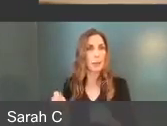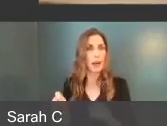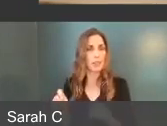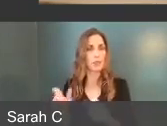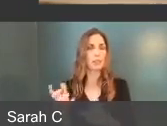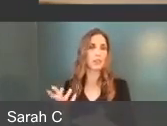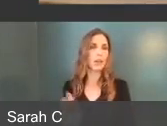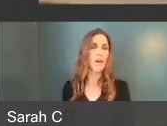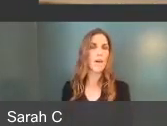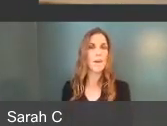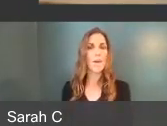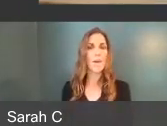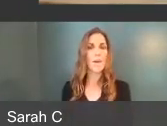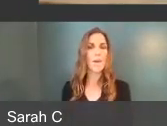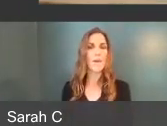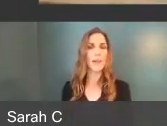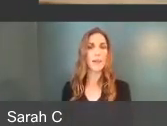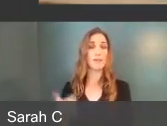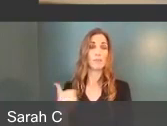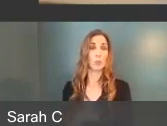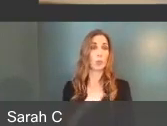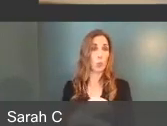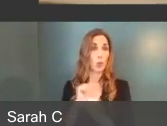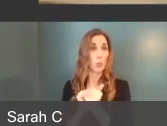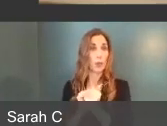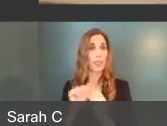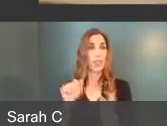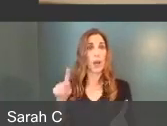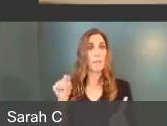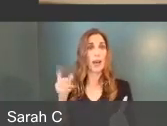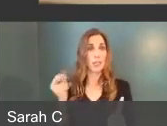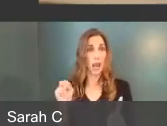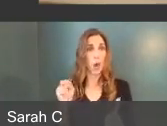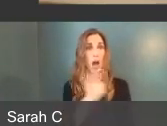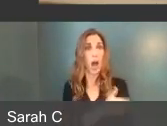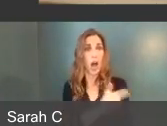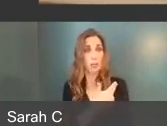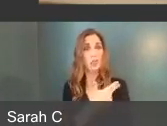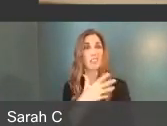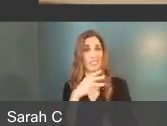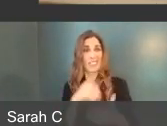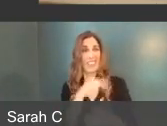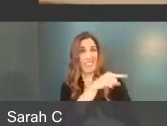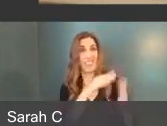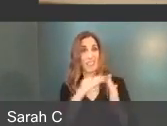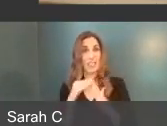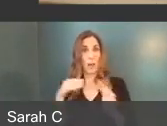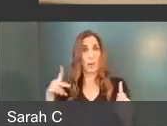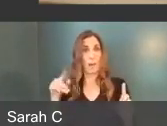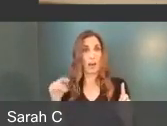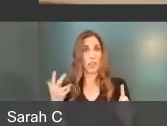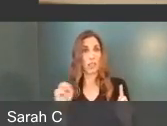We're working very closely with Pottstown Hospital in Pottstown and they have, I think, largely gotten